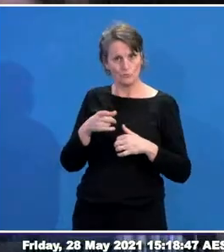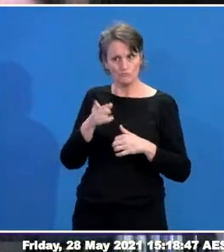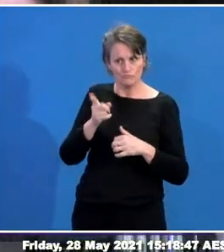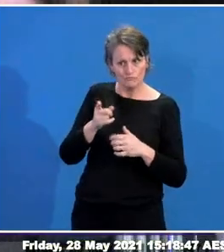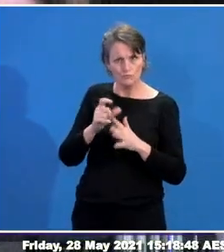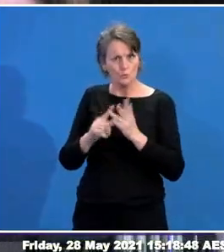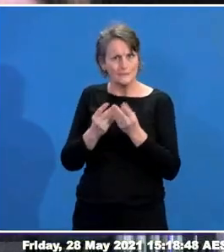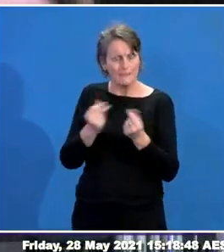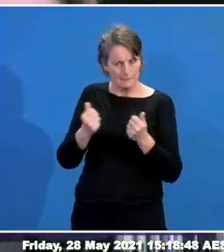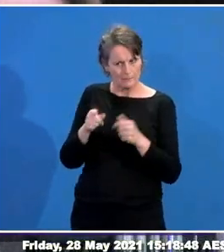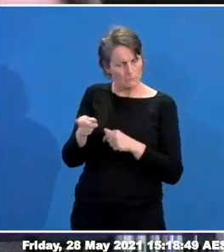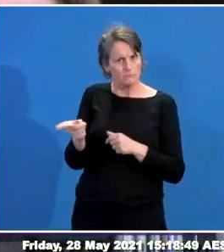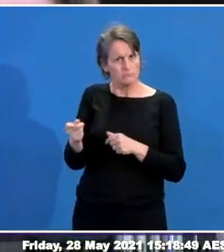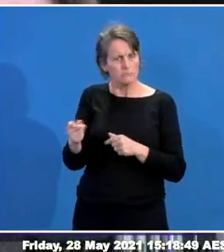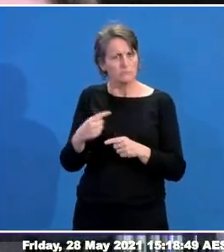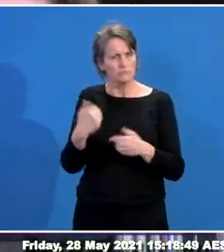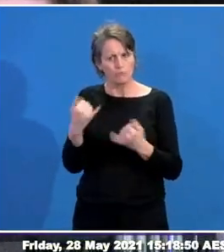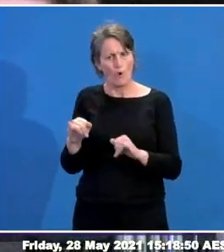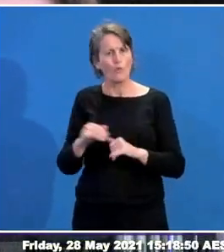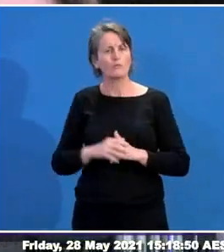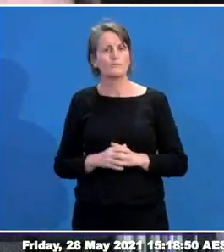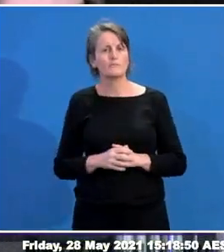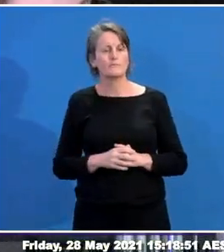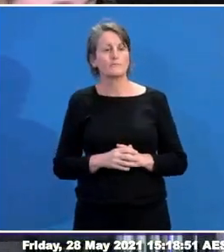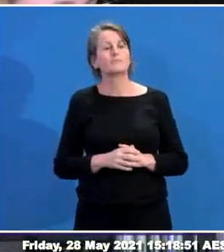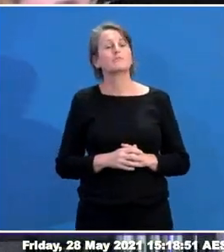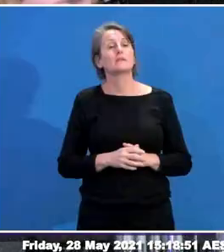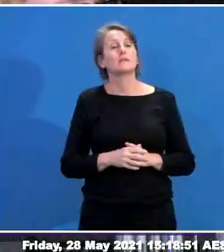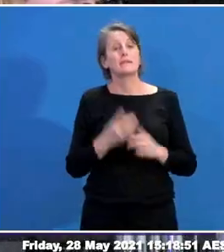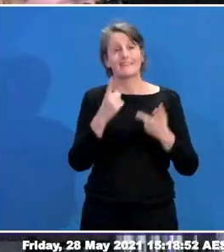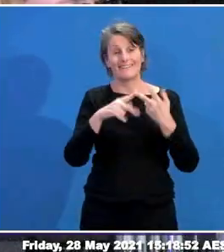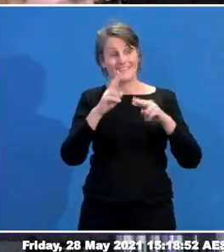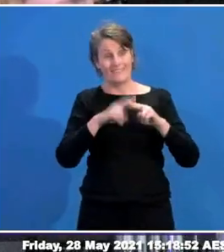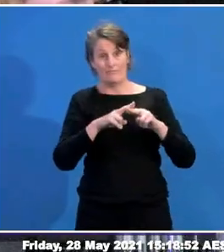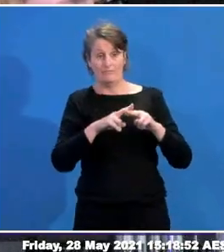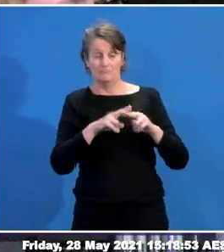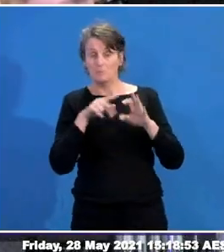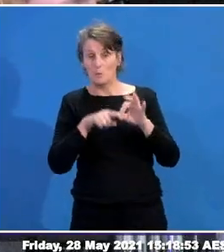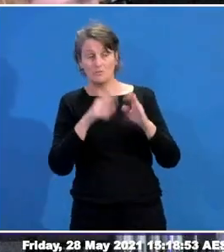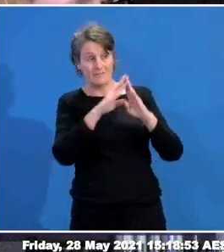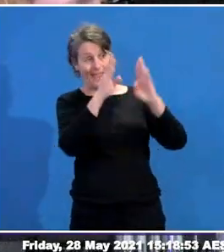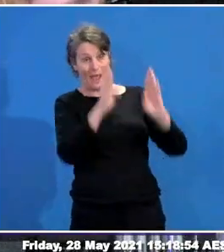One final question. If, in a shared independent living environment, if all residents and